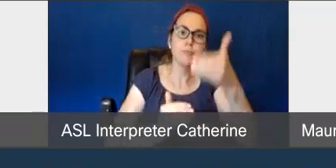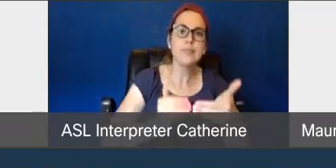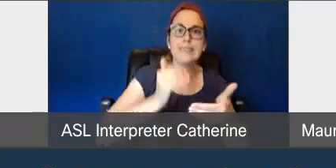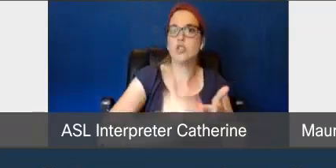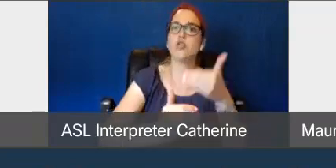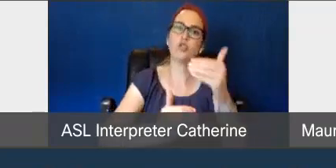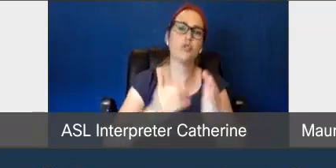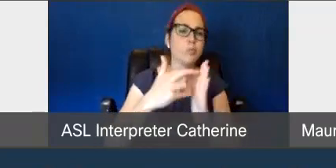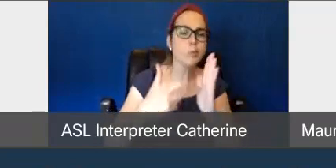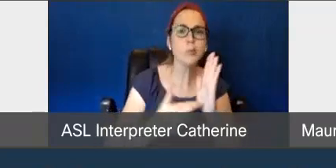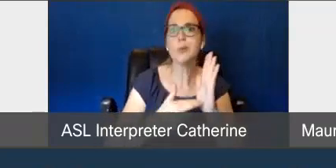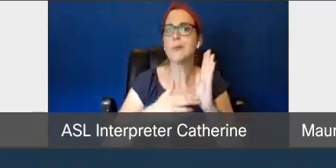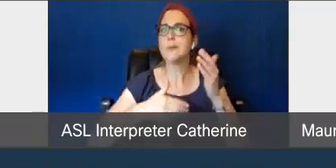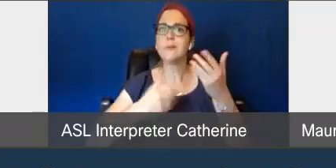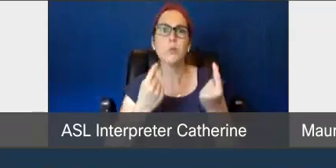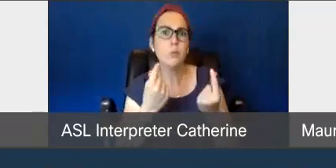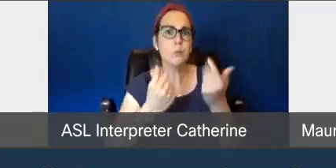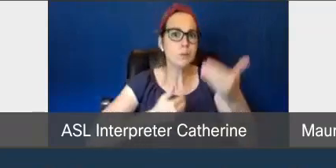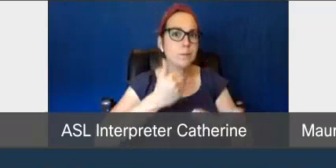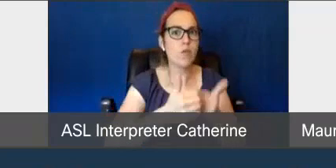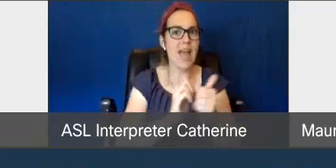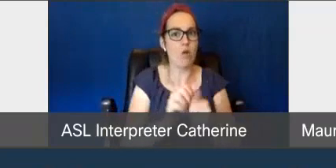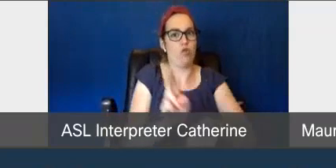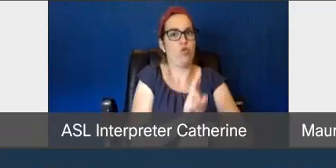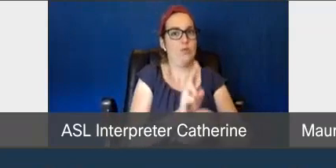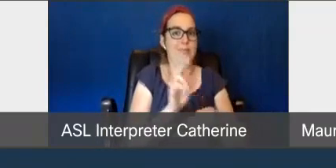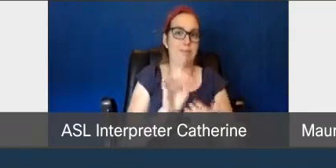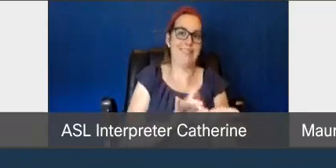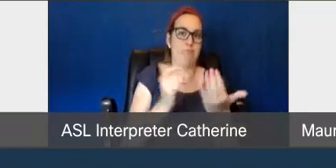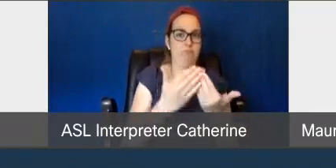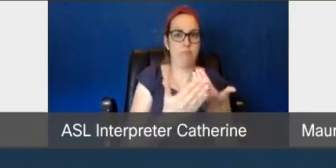So first a disclaimer note from our sponsor,